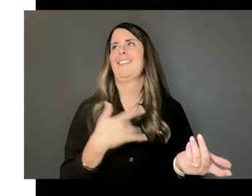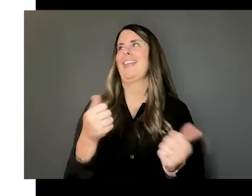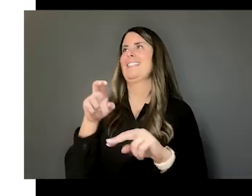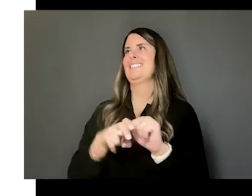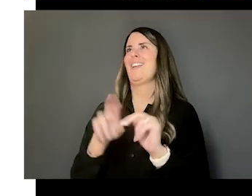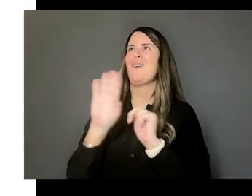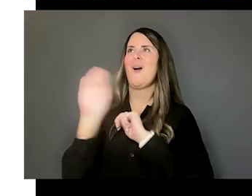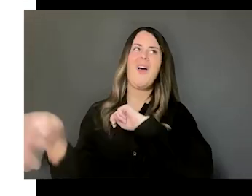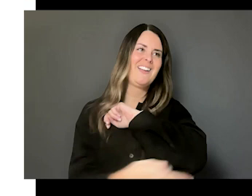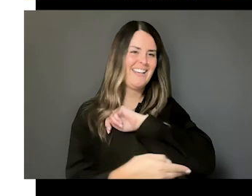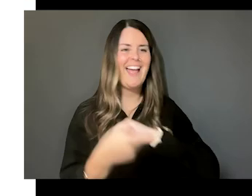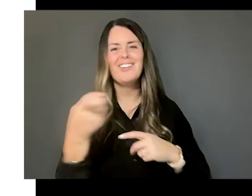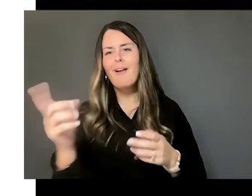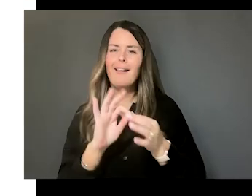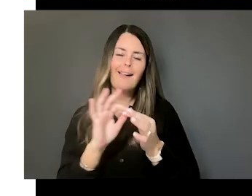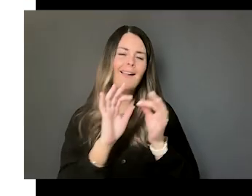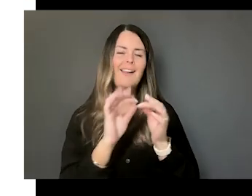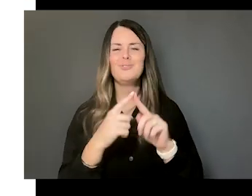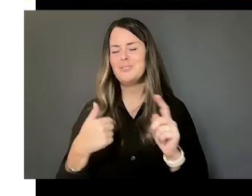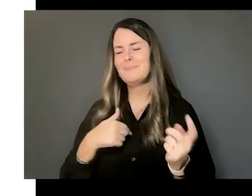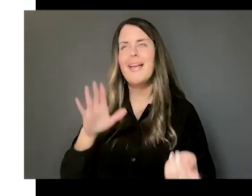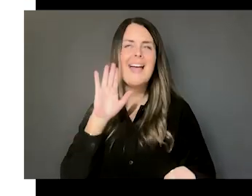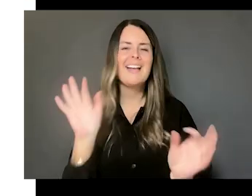what you're doing in your districts, because this is incredible.